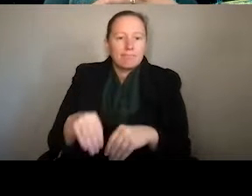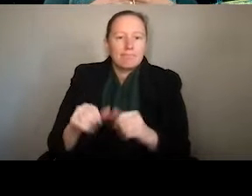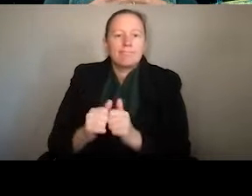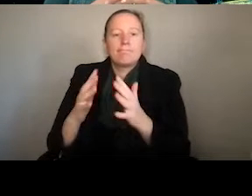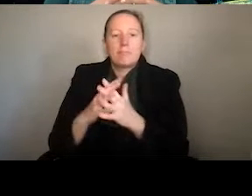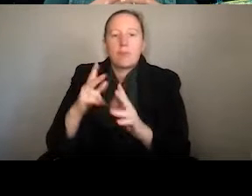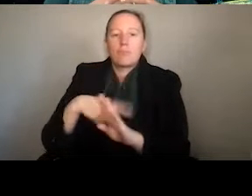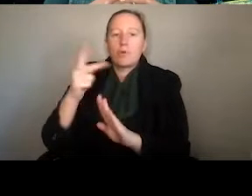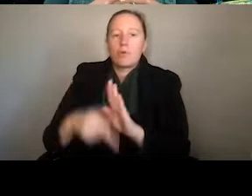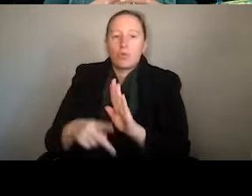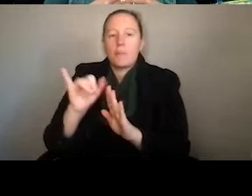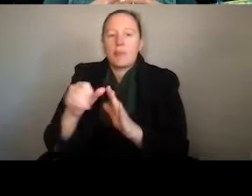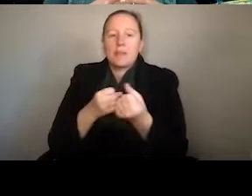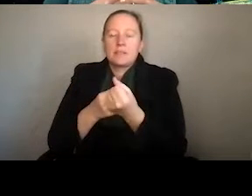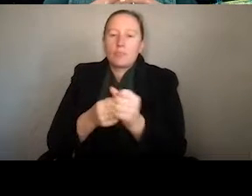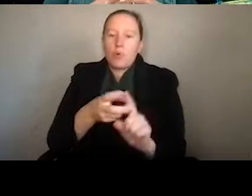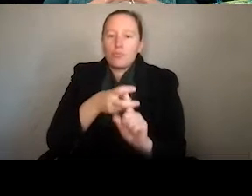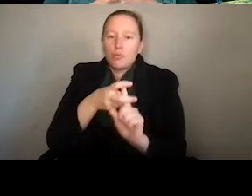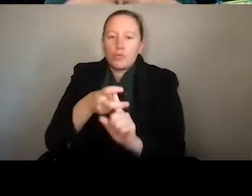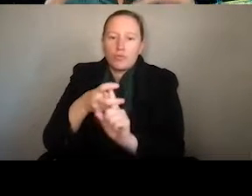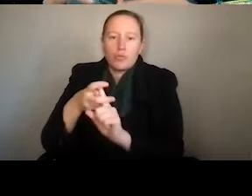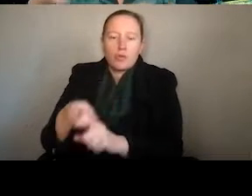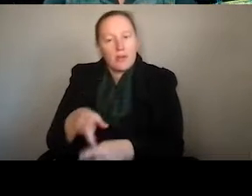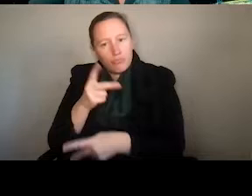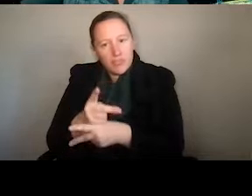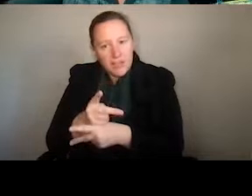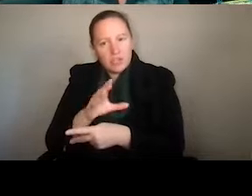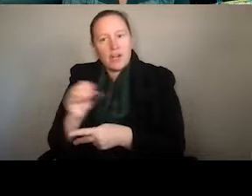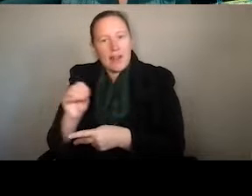that support the recruitment retention and graduation and STEM.